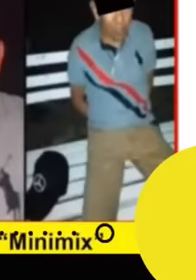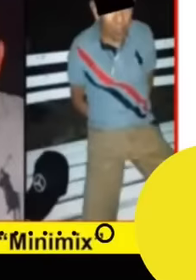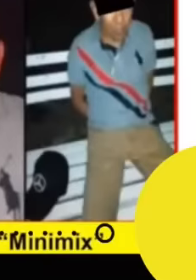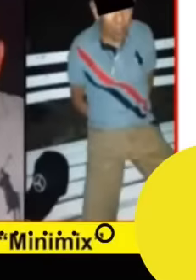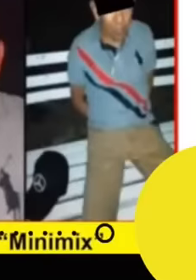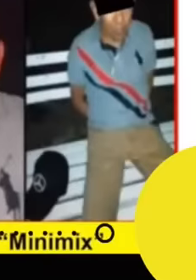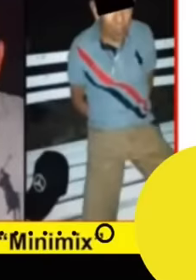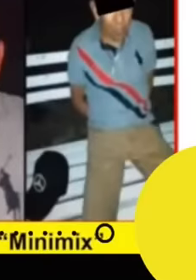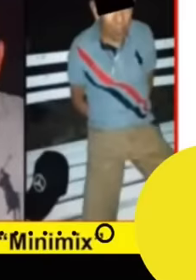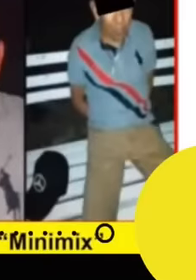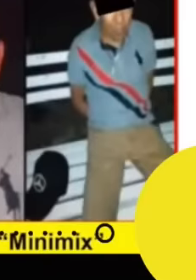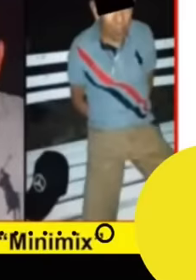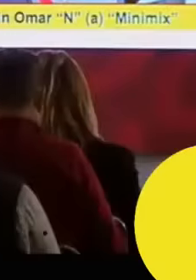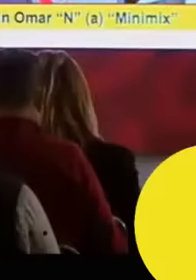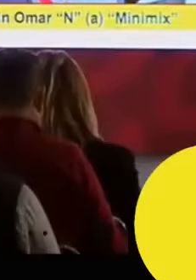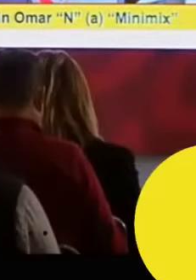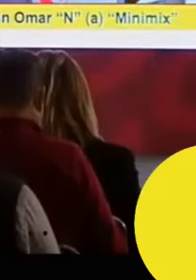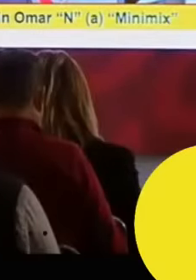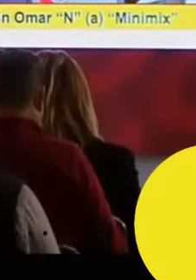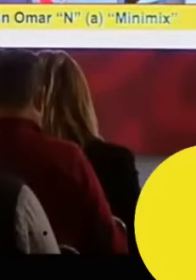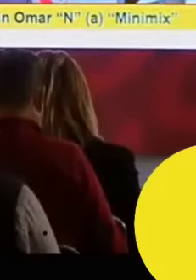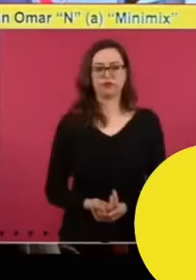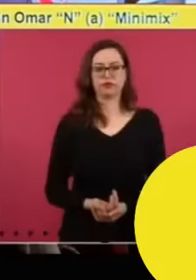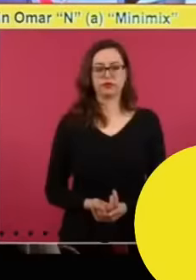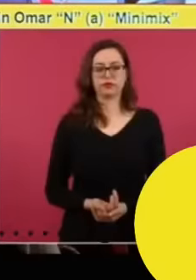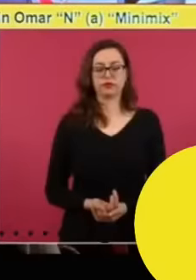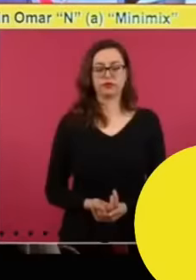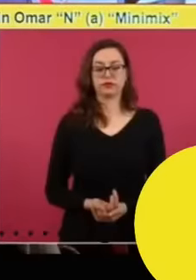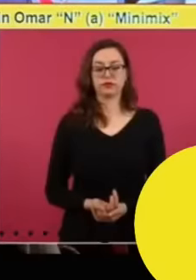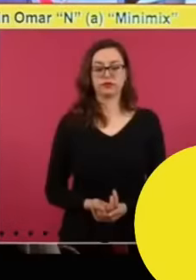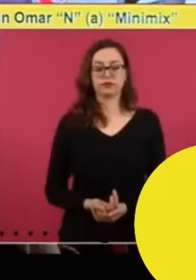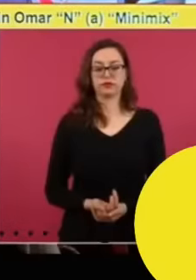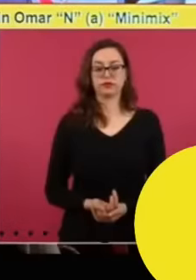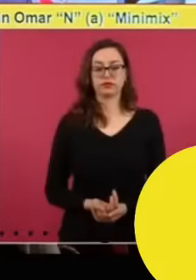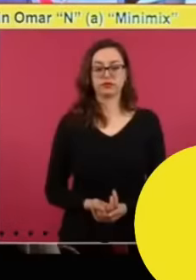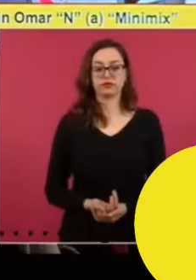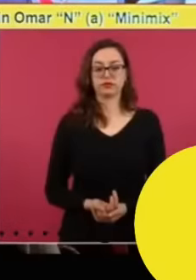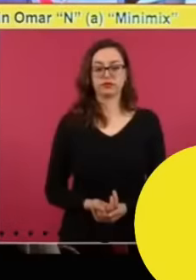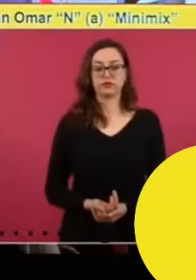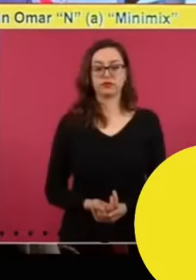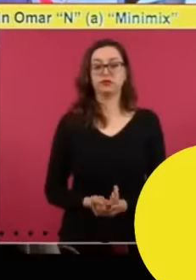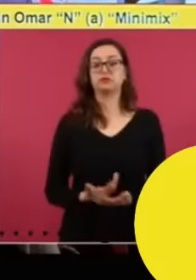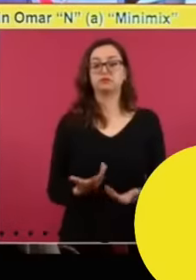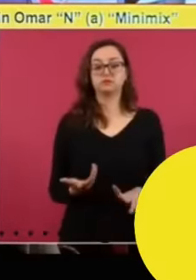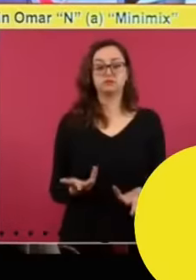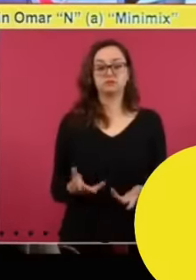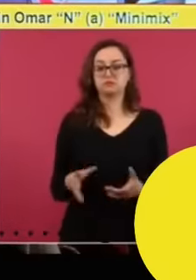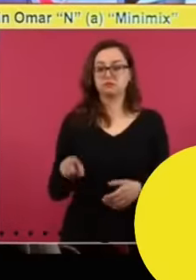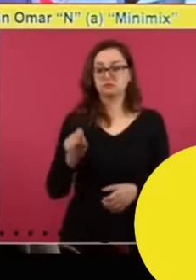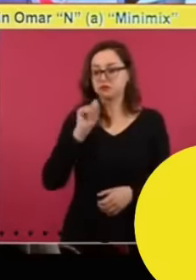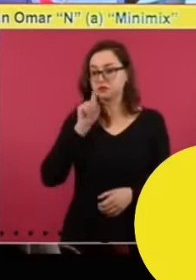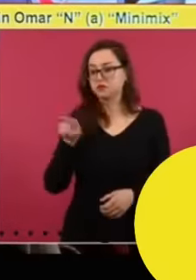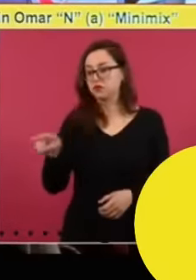he was arrested and the judge discredited all the